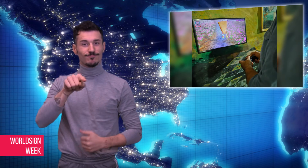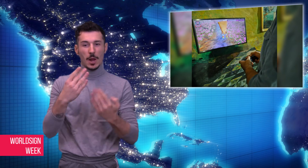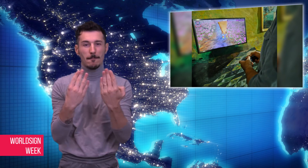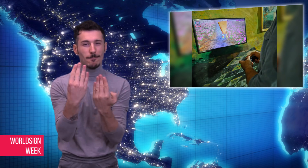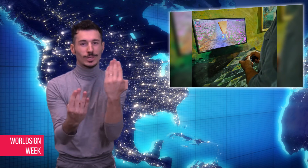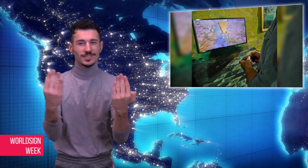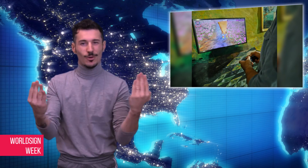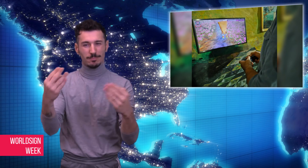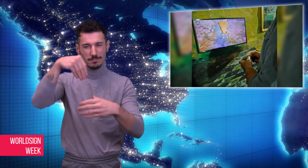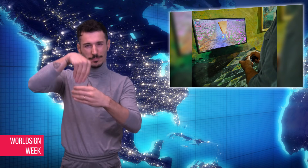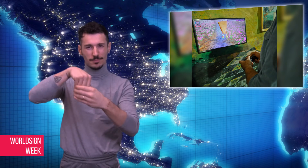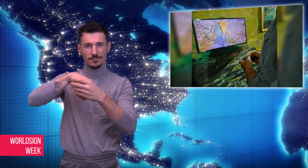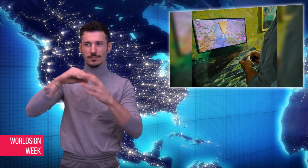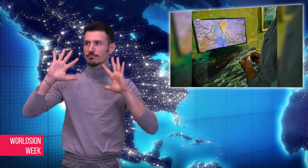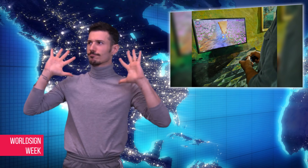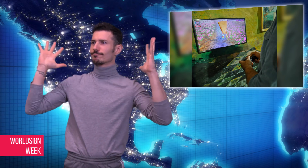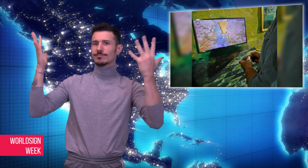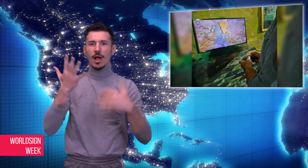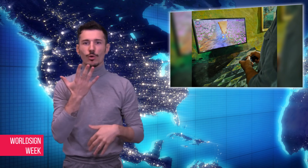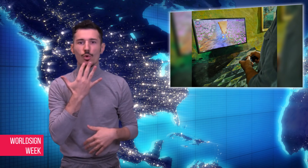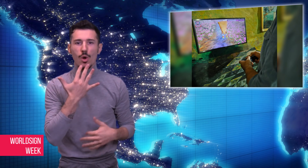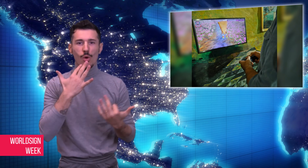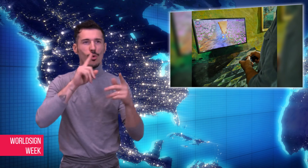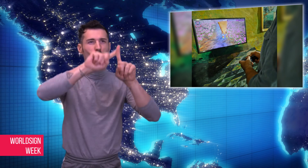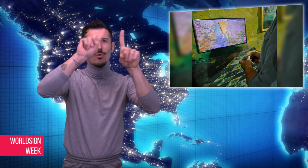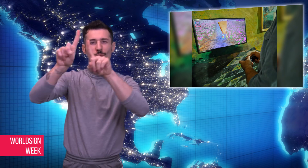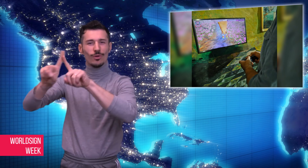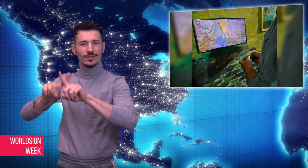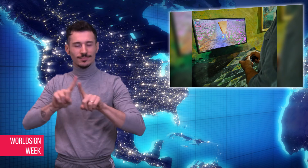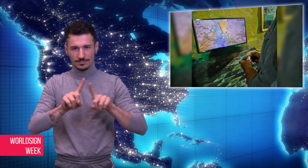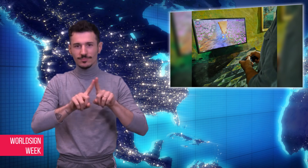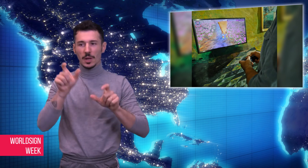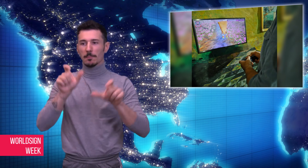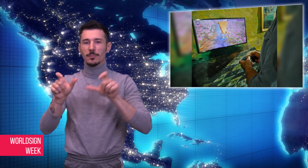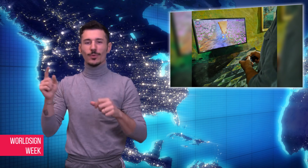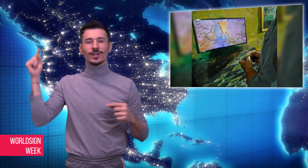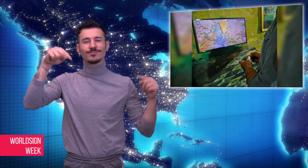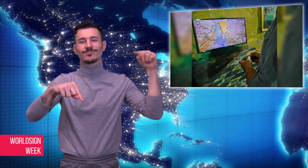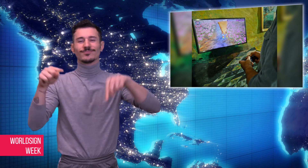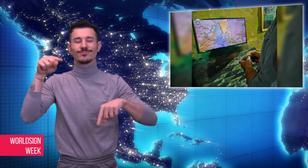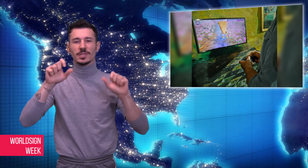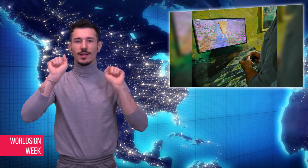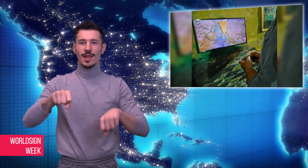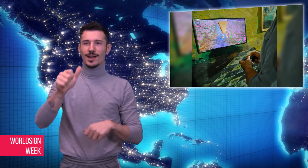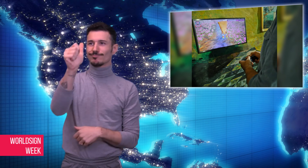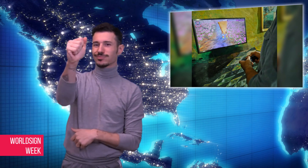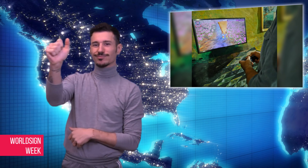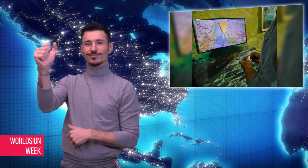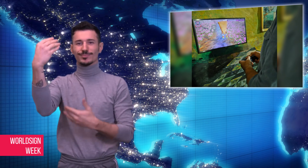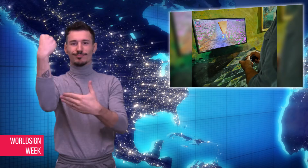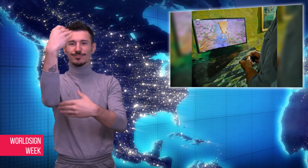Exhibits were designed with colors and space so visitors